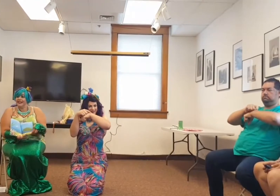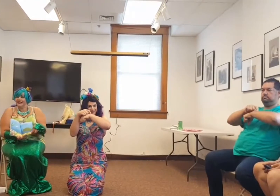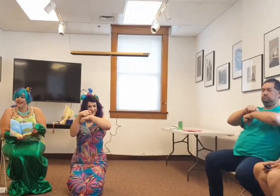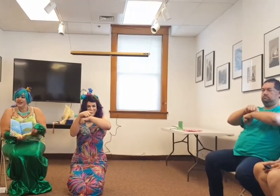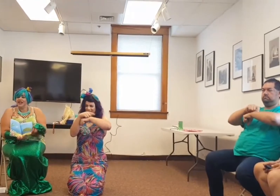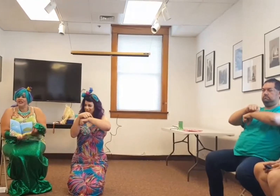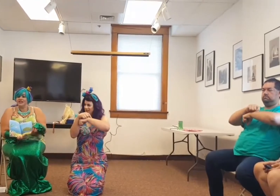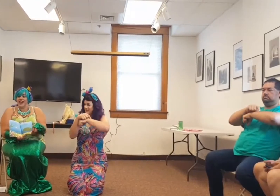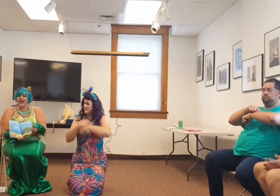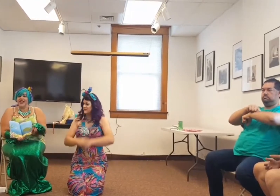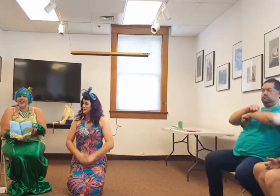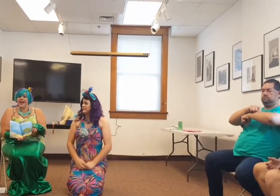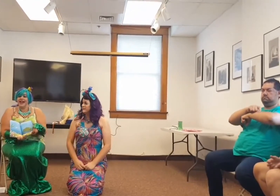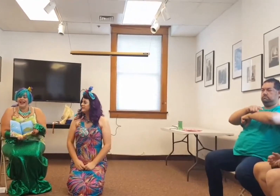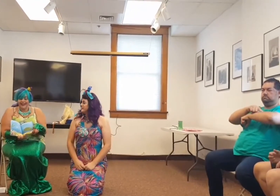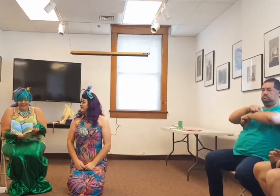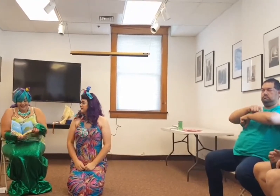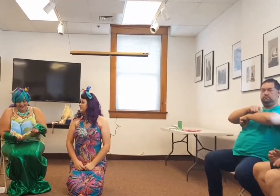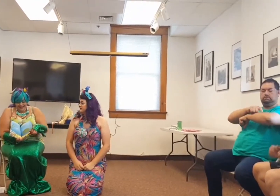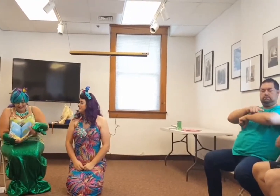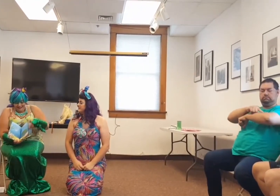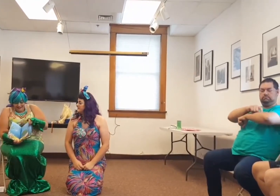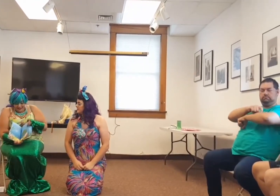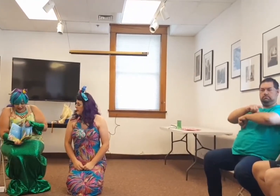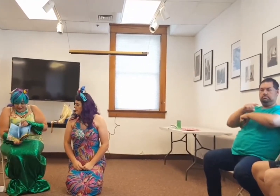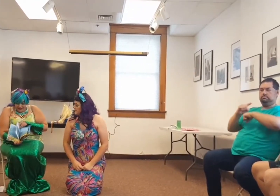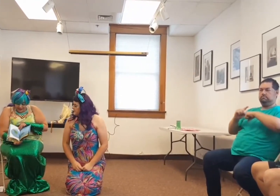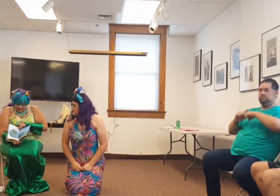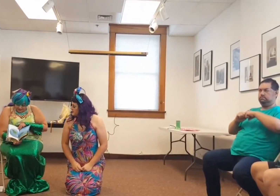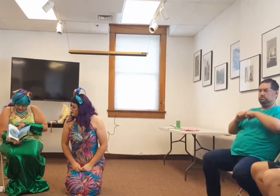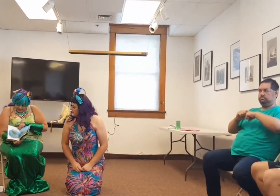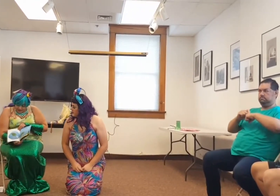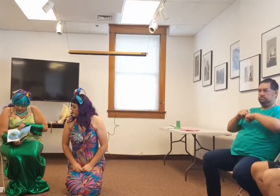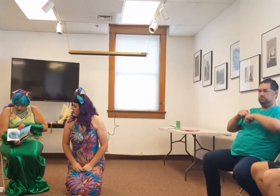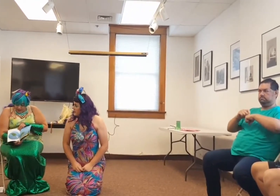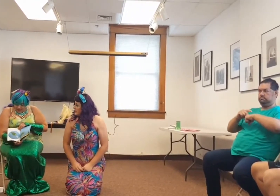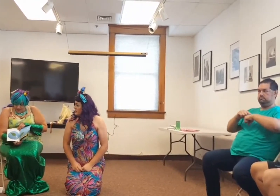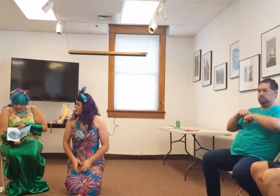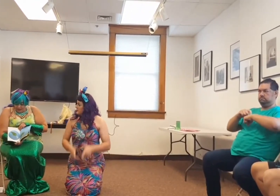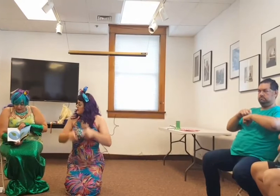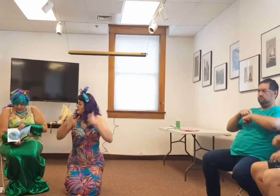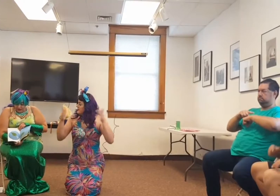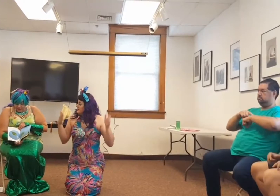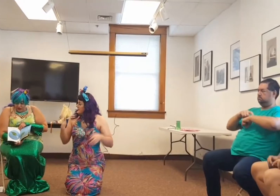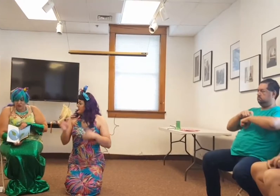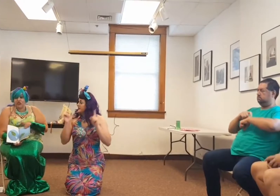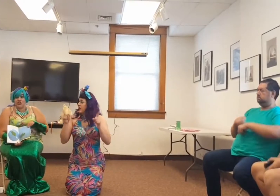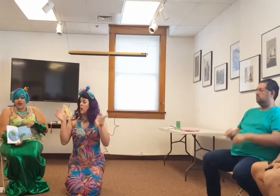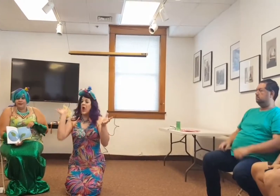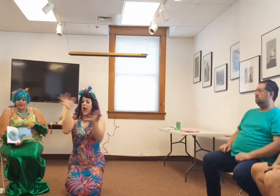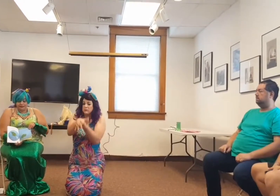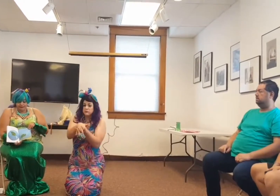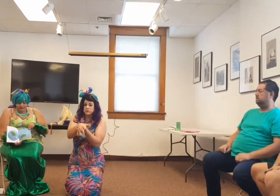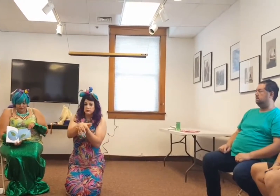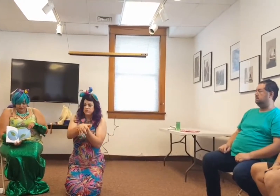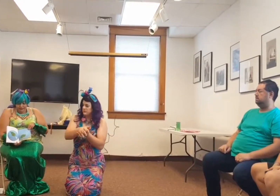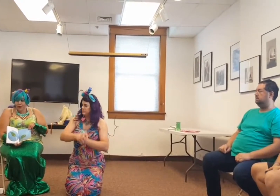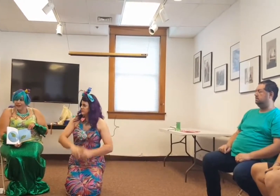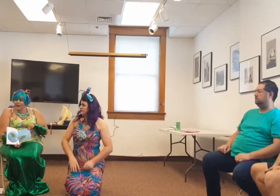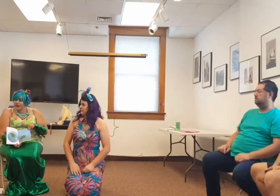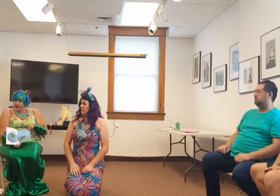Can you guys do that? Awesome. The big fish goes CHOMP. Poor little shark.